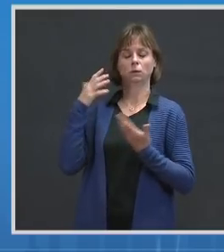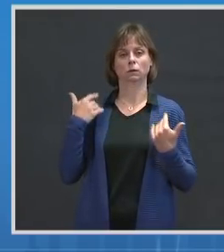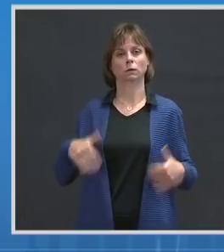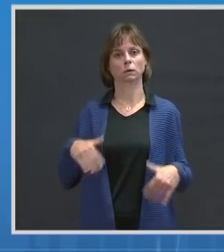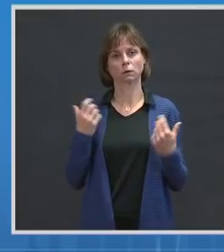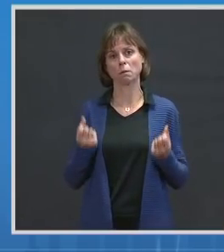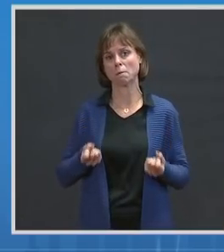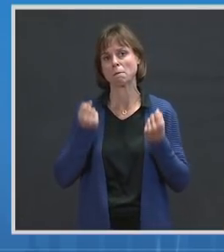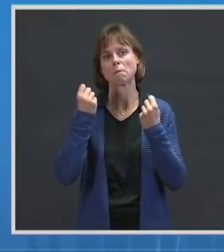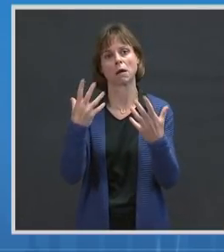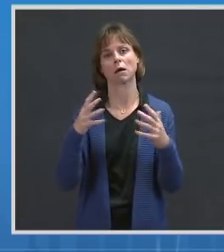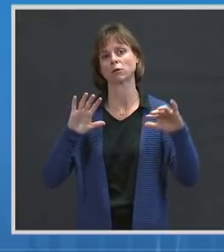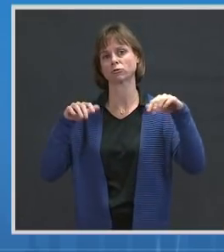There was not enough vaccine supply.